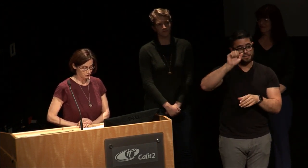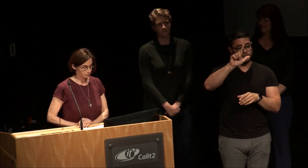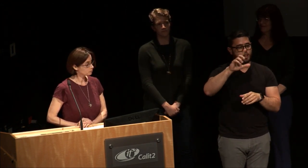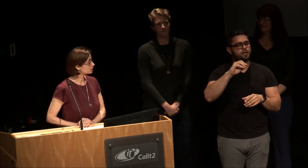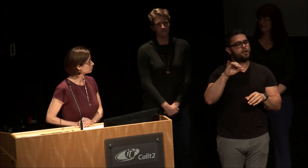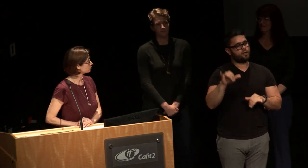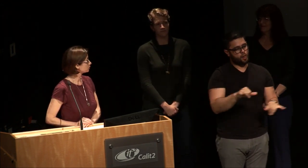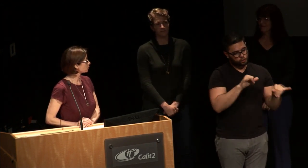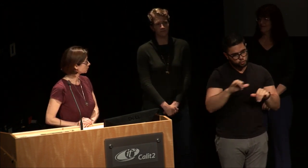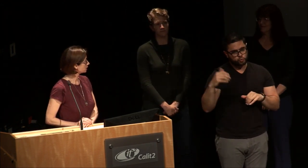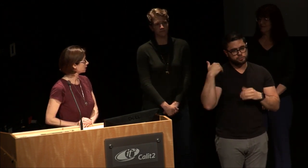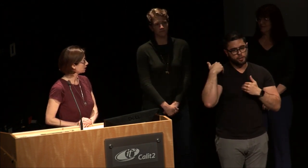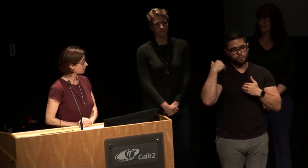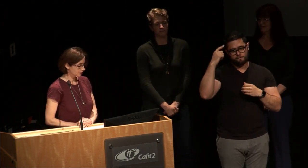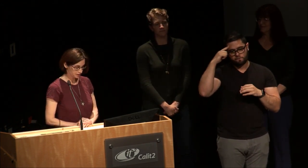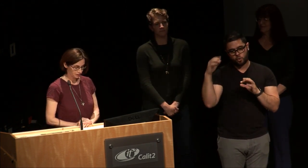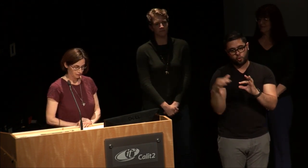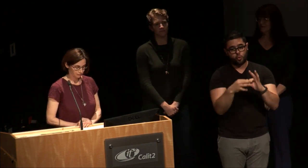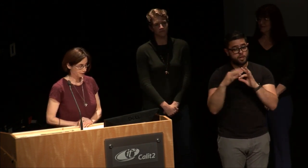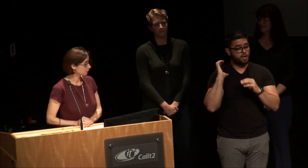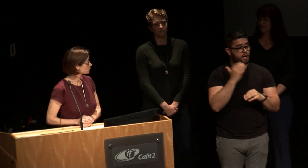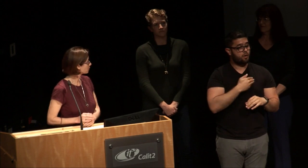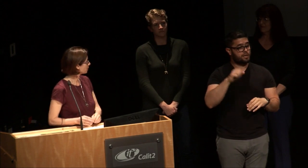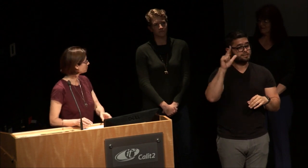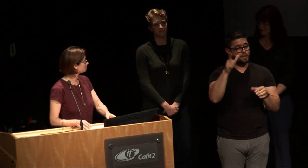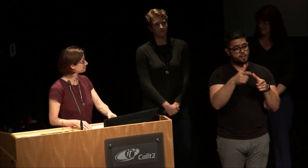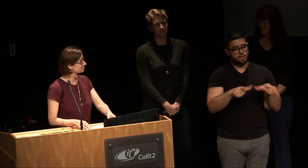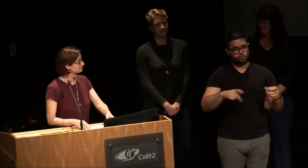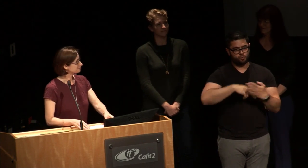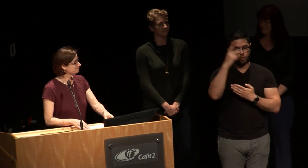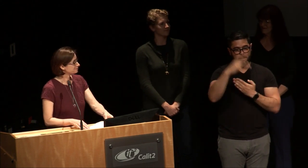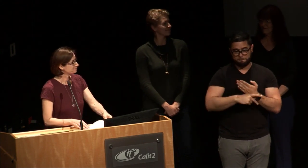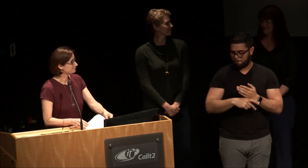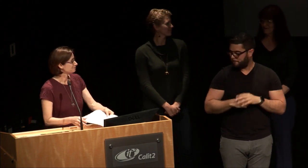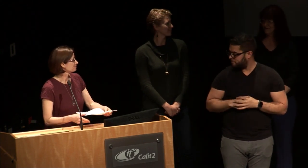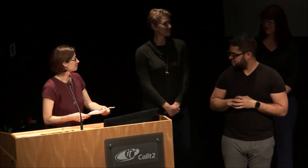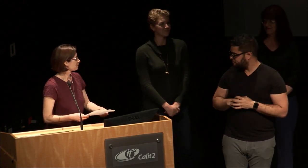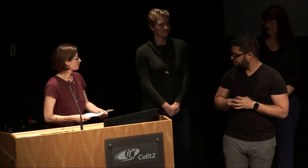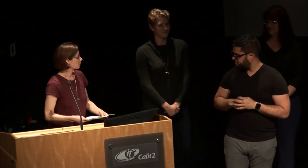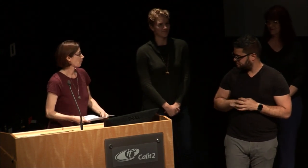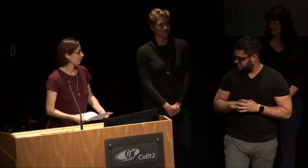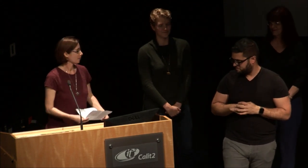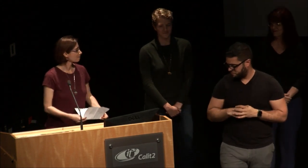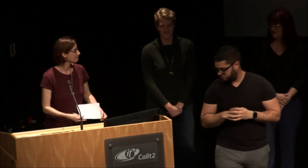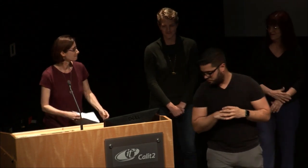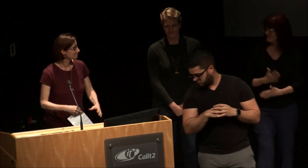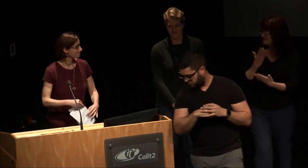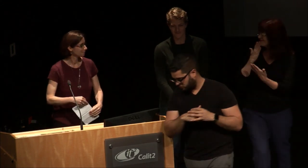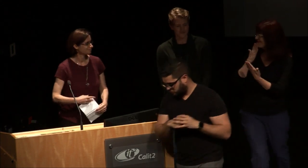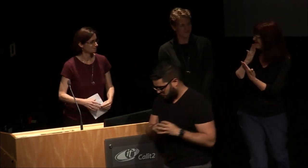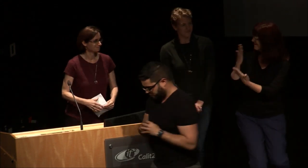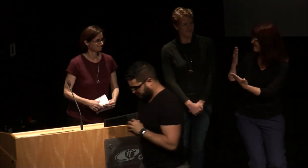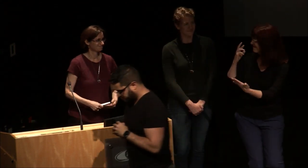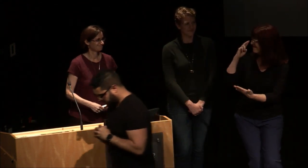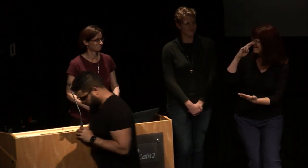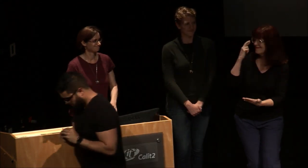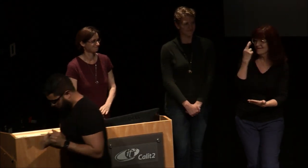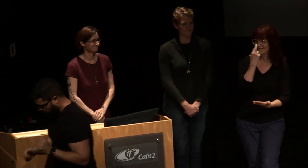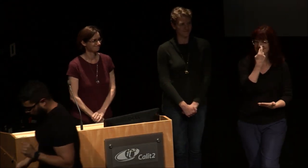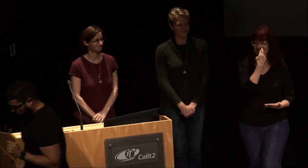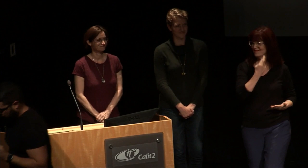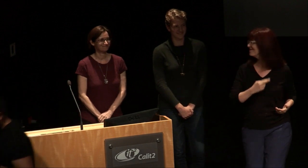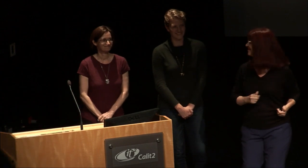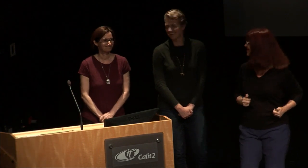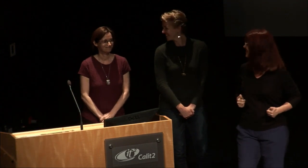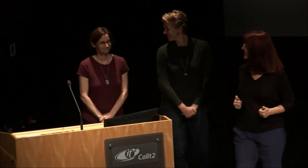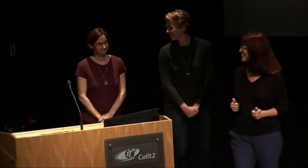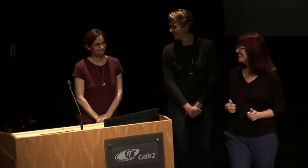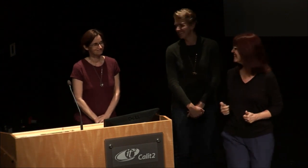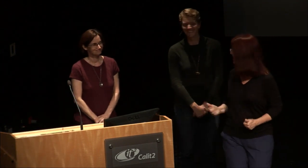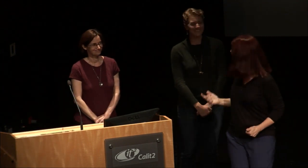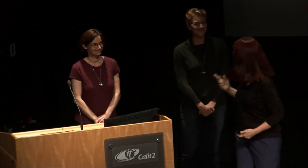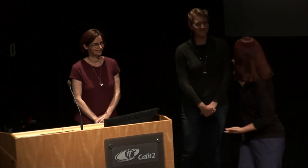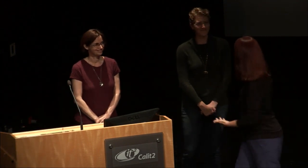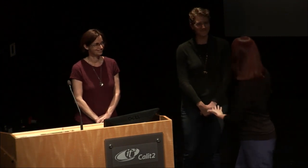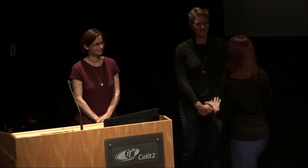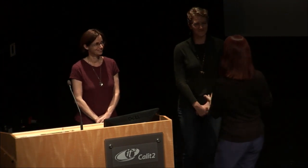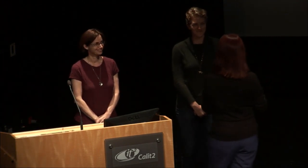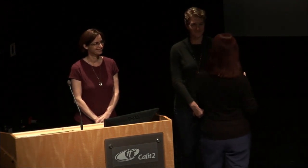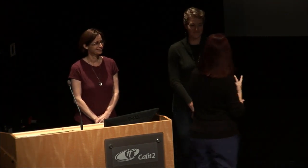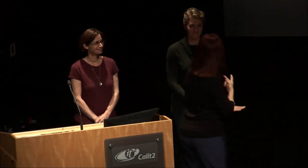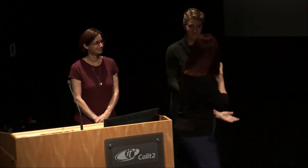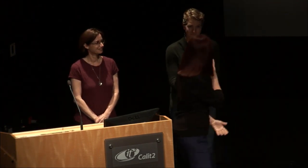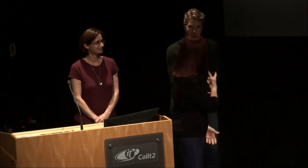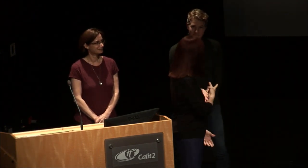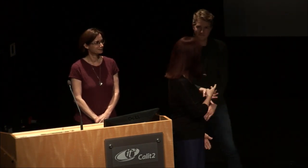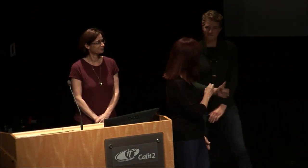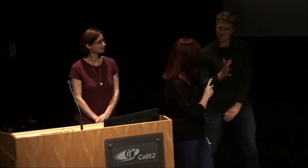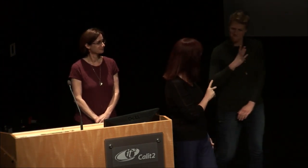responsible for coordinating our ASL language program. [Peggy:] Thank You Sharon. Tory, I want